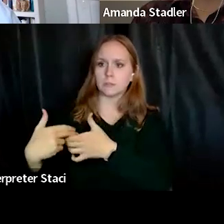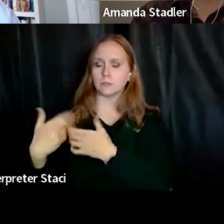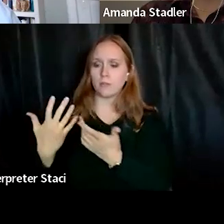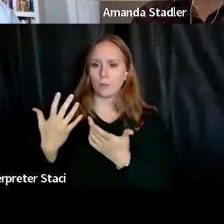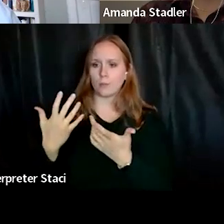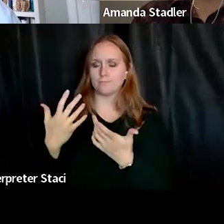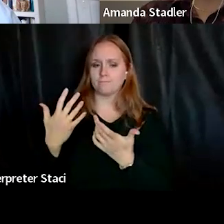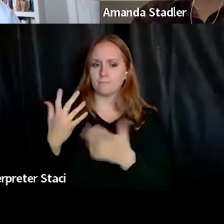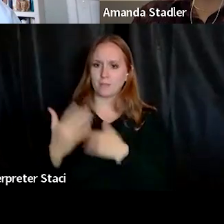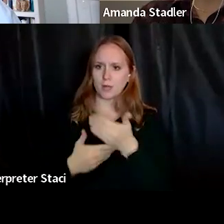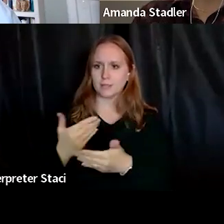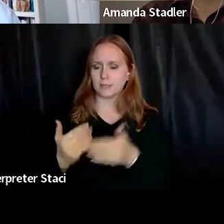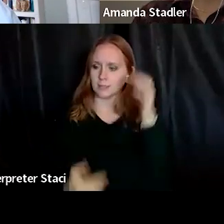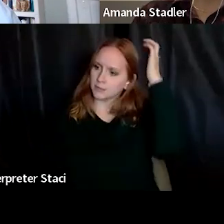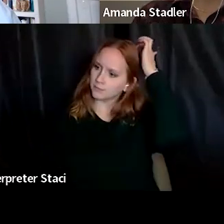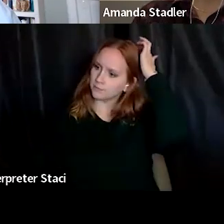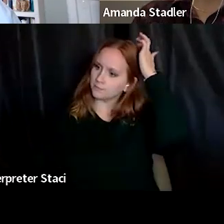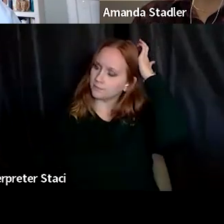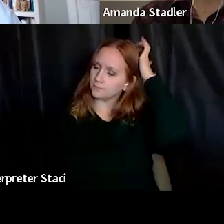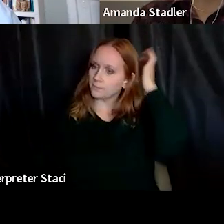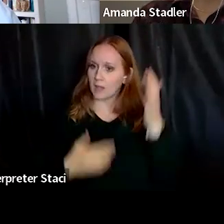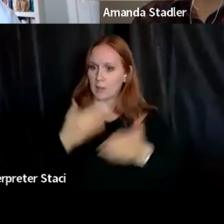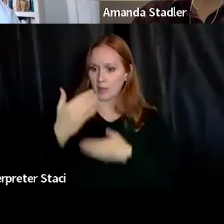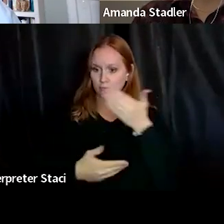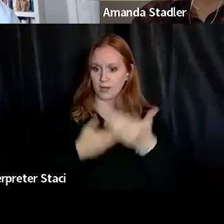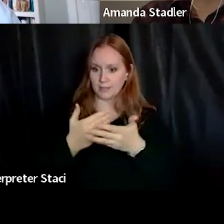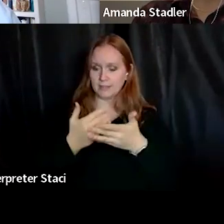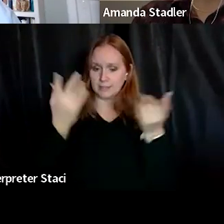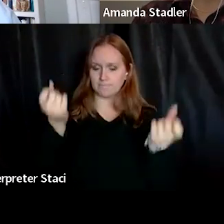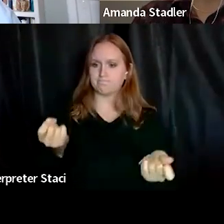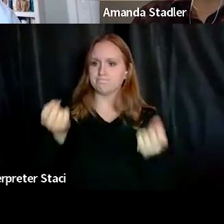and is the process that makes the most sense for a CoC of our size,